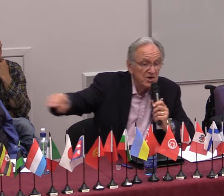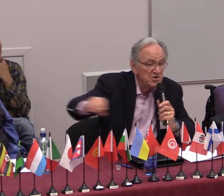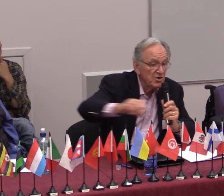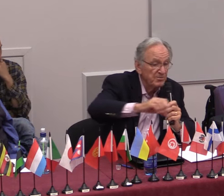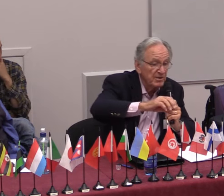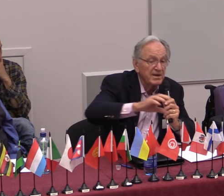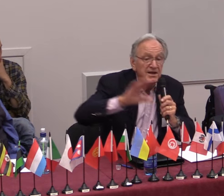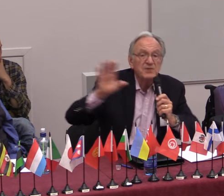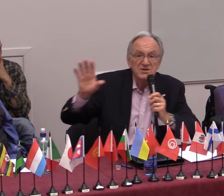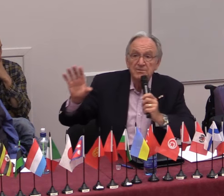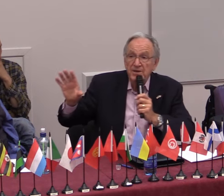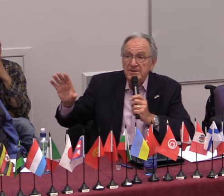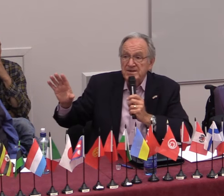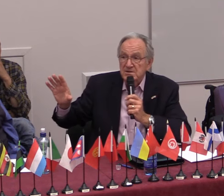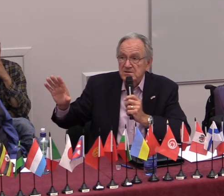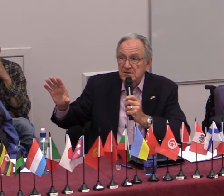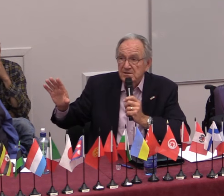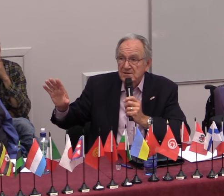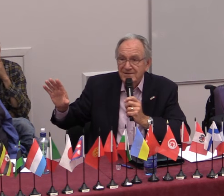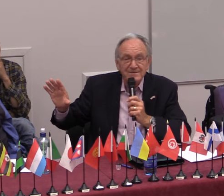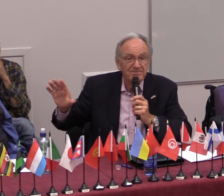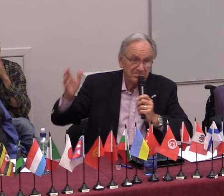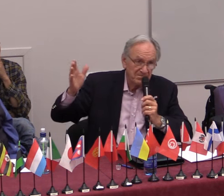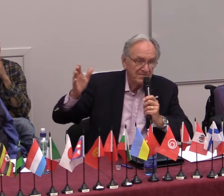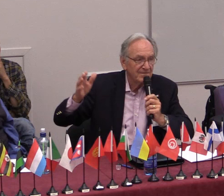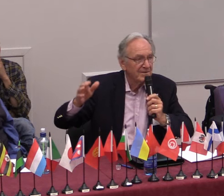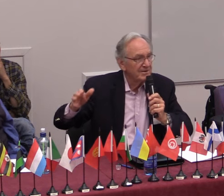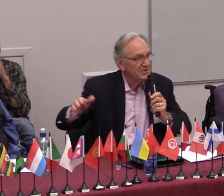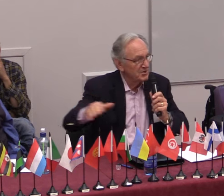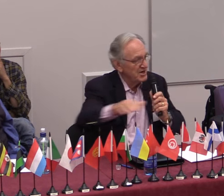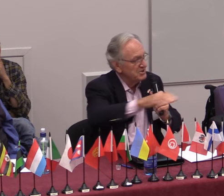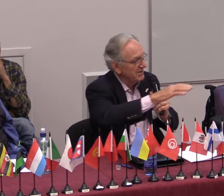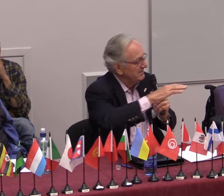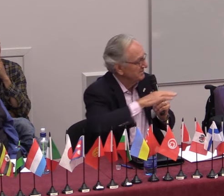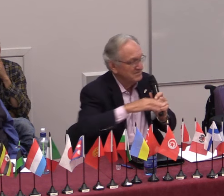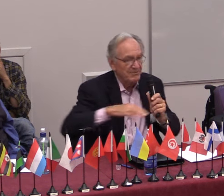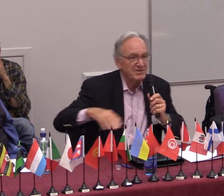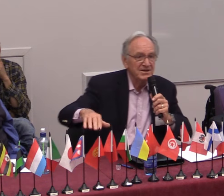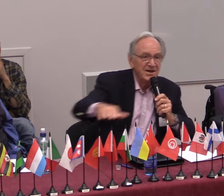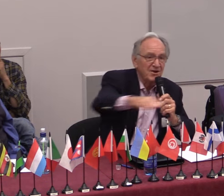fountains, change all the plumbing he was in the plumbing business. A couple of million